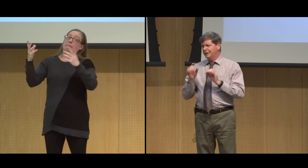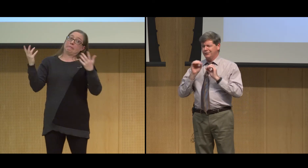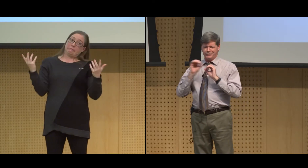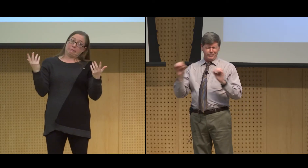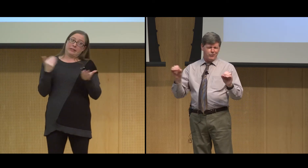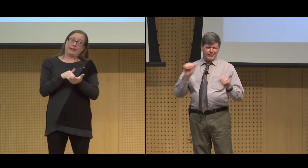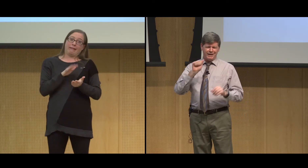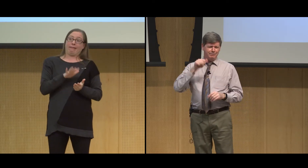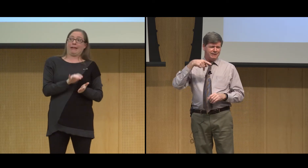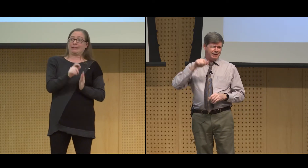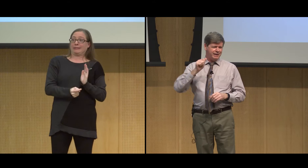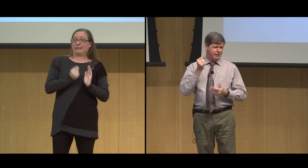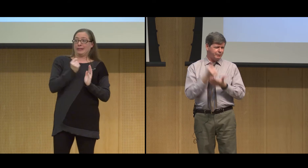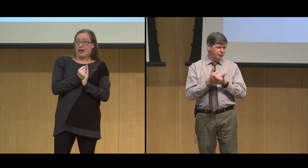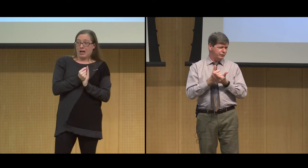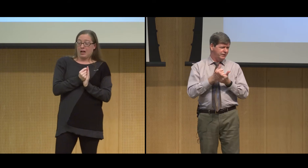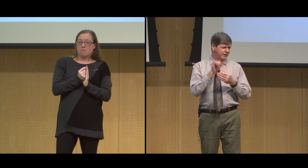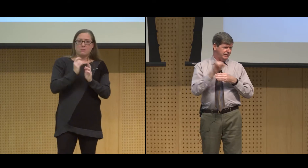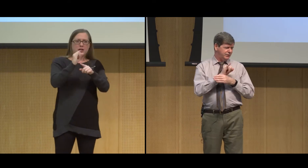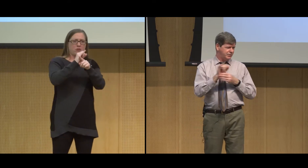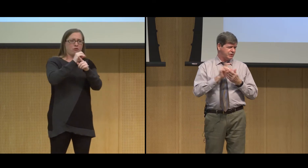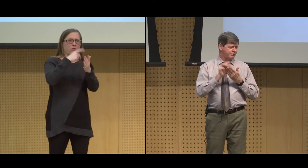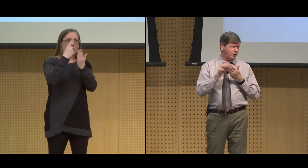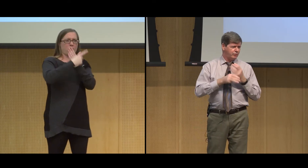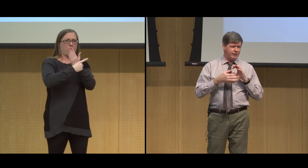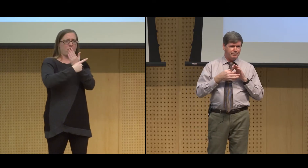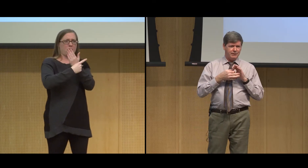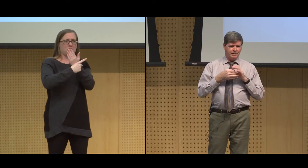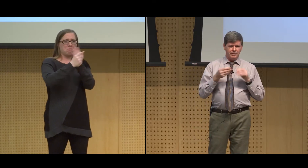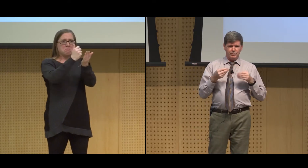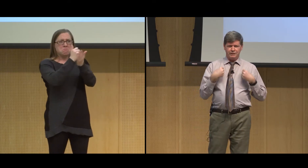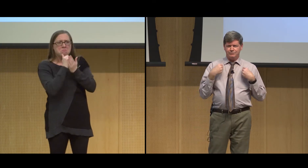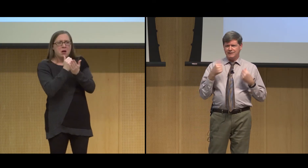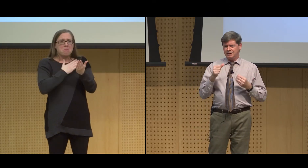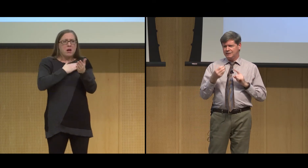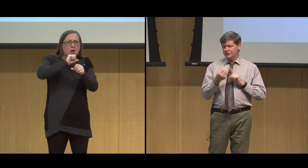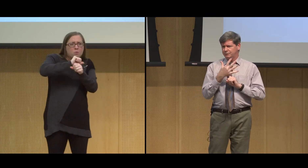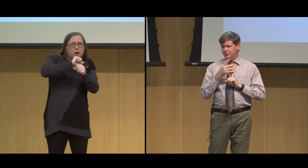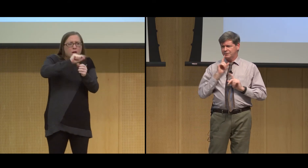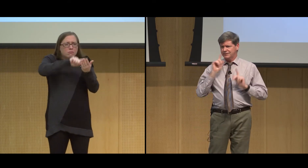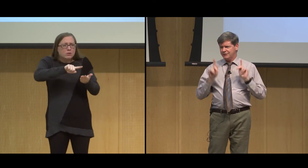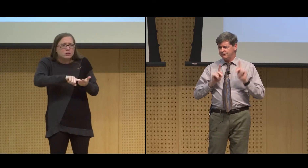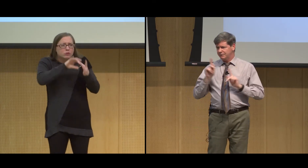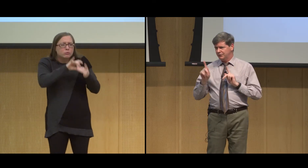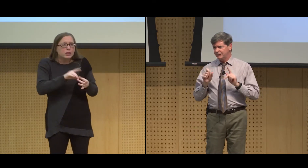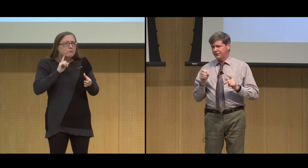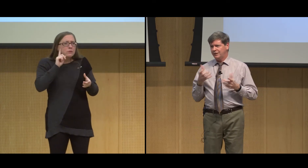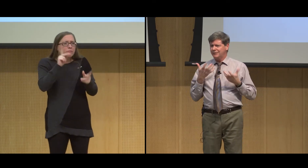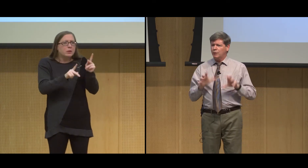there was no APA-approved internship program that would give me any exposure to Deaf people,